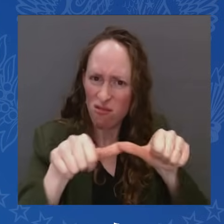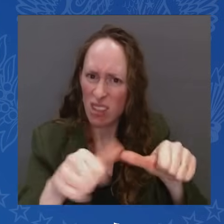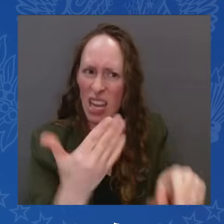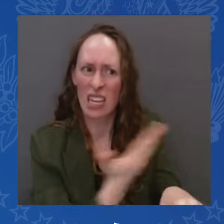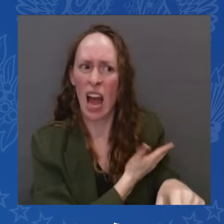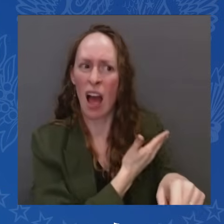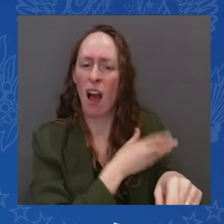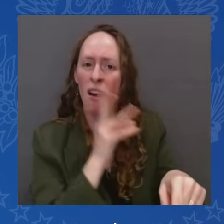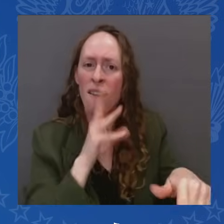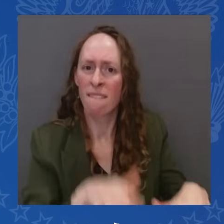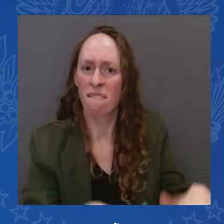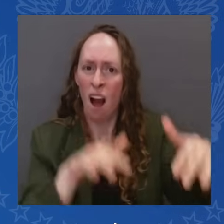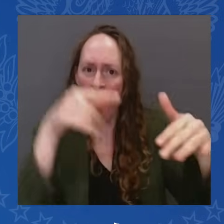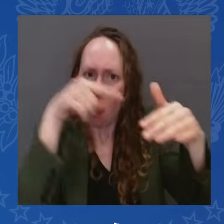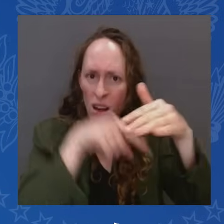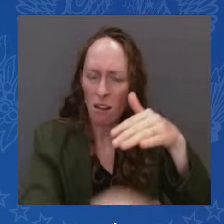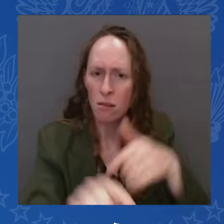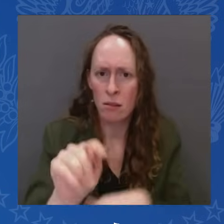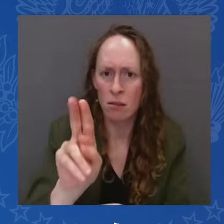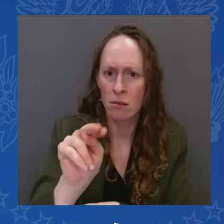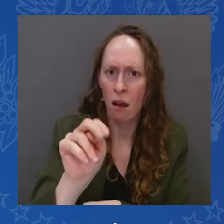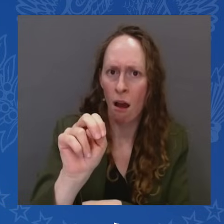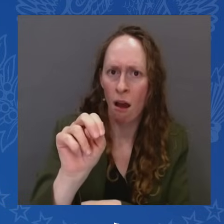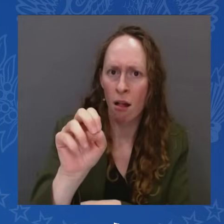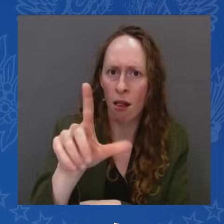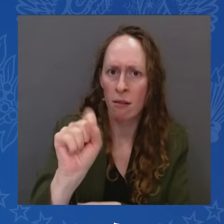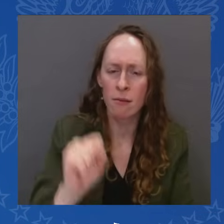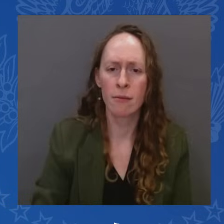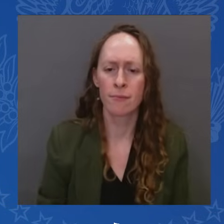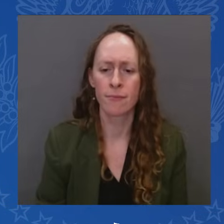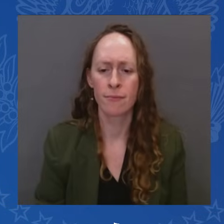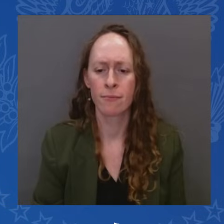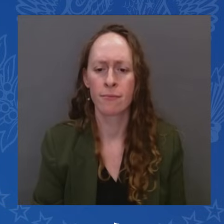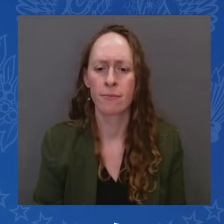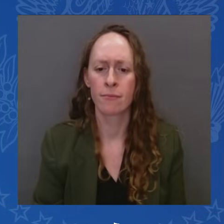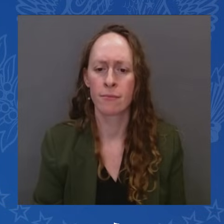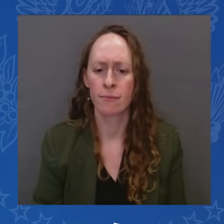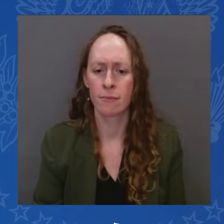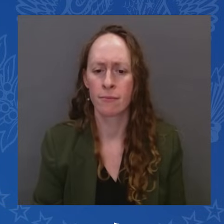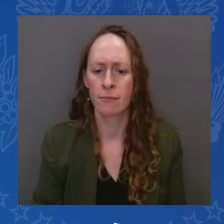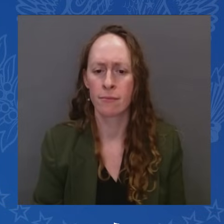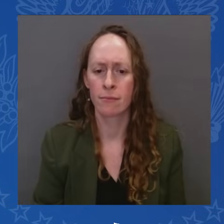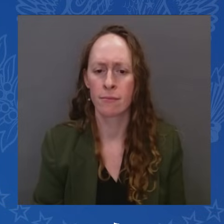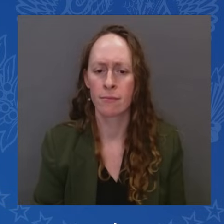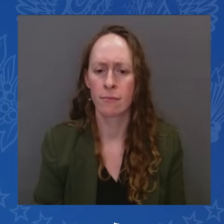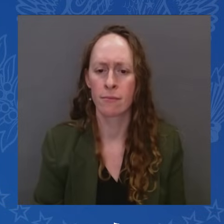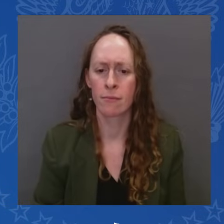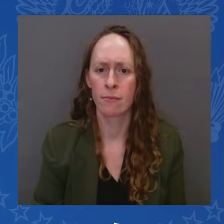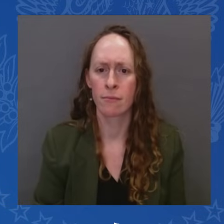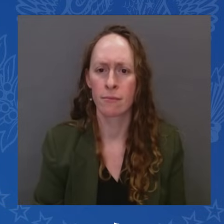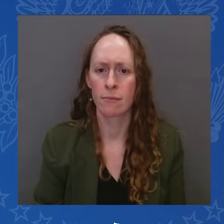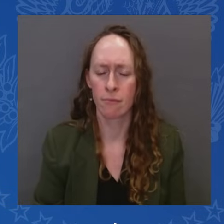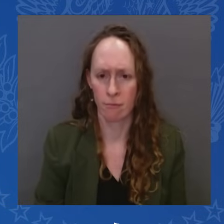with regard to political support for Ukraine, there is a strong bipartisan political support for Ukraine.